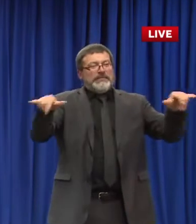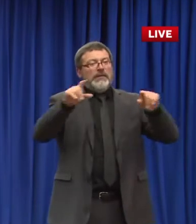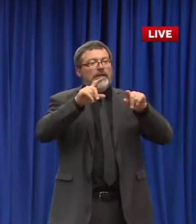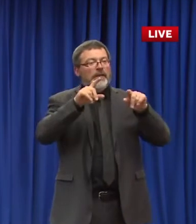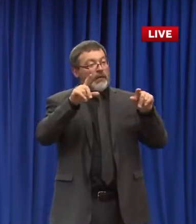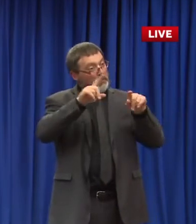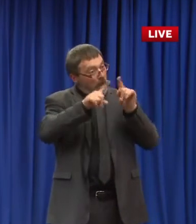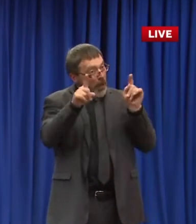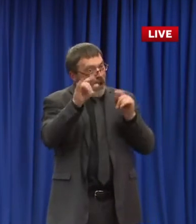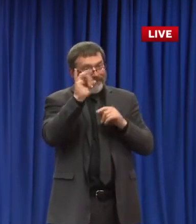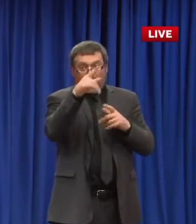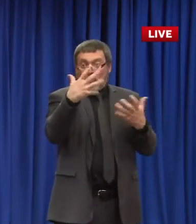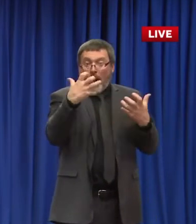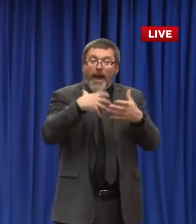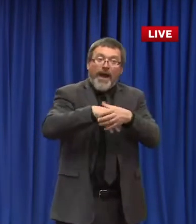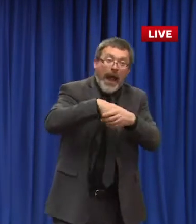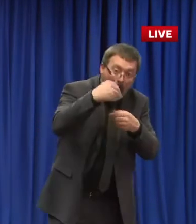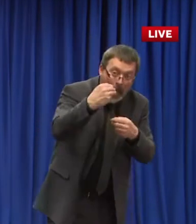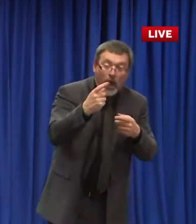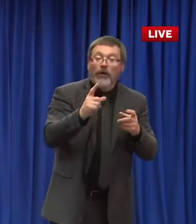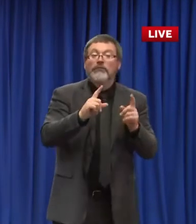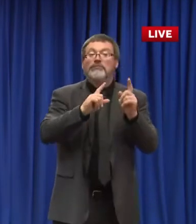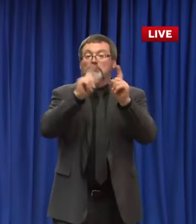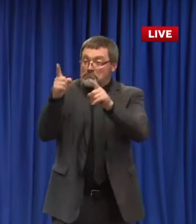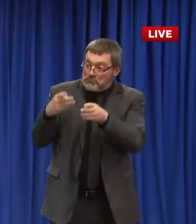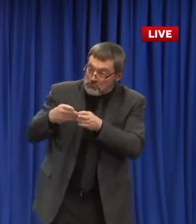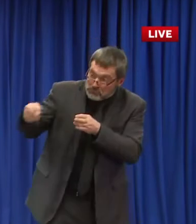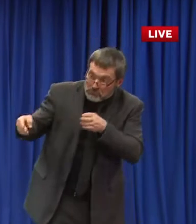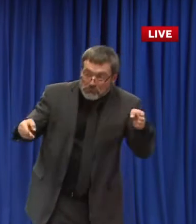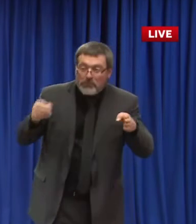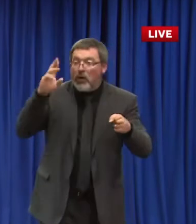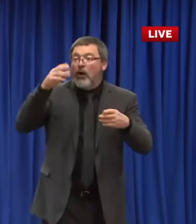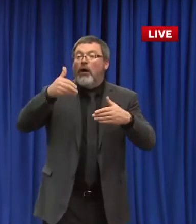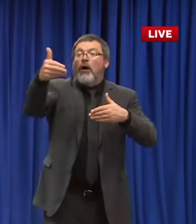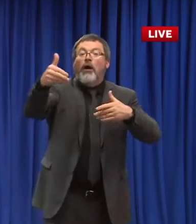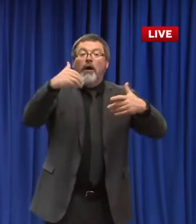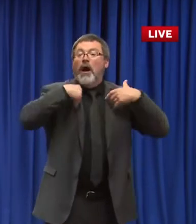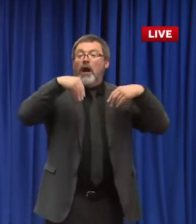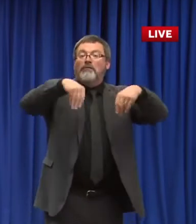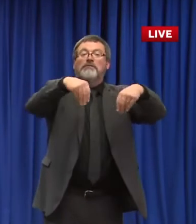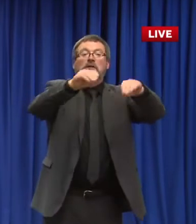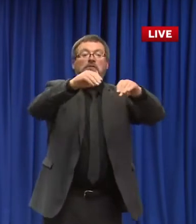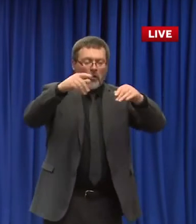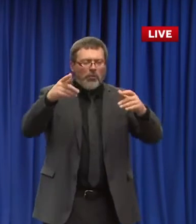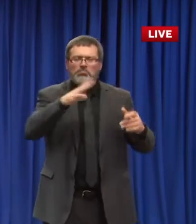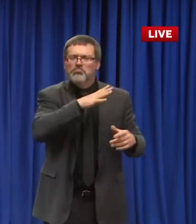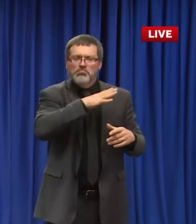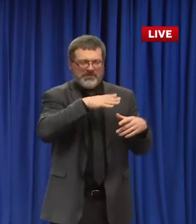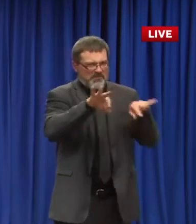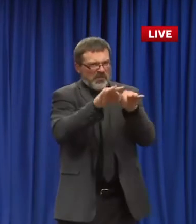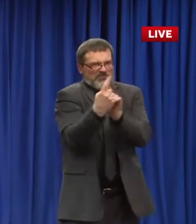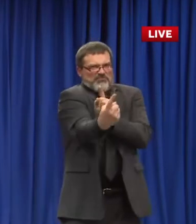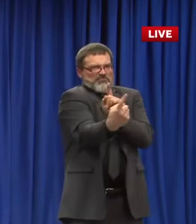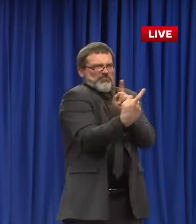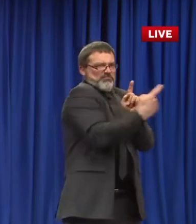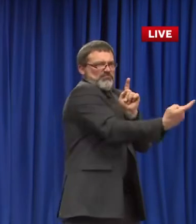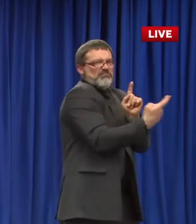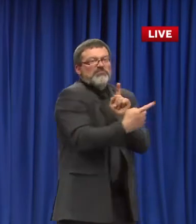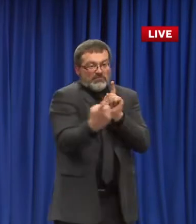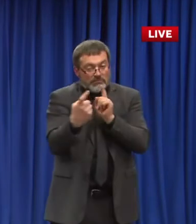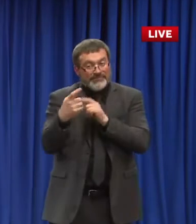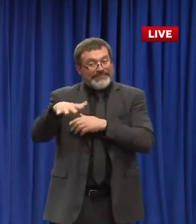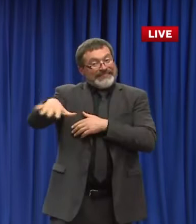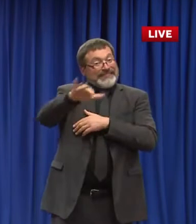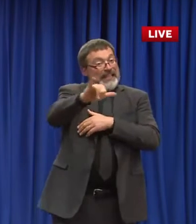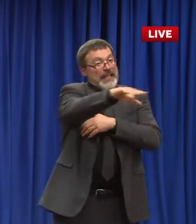WE KNOW THAT AS MUCH AS POSSIBLE, BUT WHEN INDIVIDUALS DO HEAD OUT WE WANT TO REMIND THEM TO PRACTICE GOOD HYGIENE AND SOCIAL DISTANCING AND WE BELIEVE THAT PRIVATE RETAIL